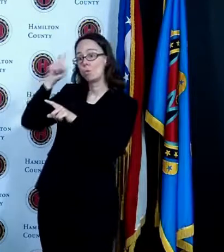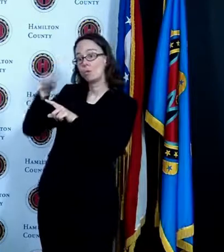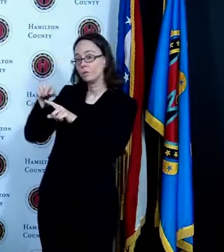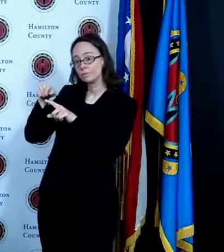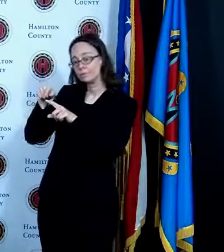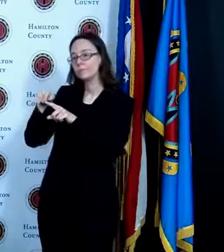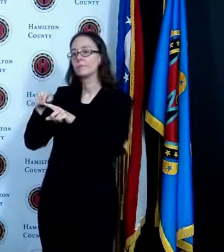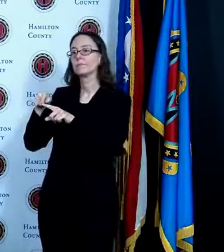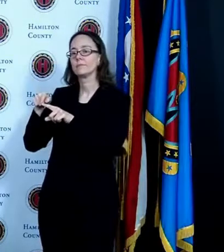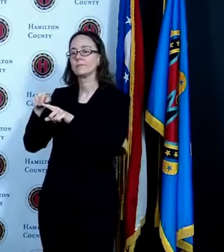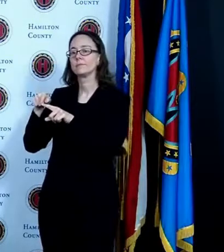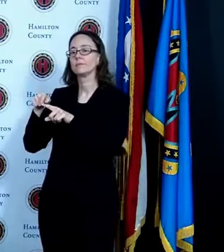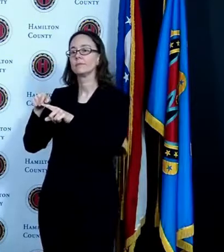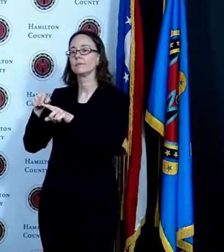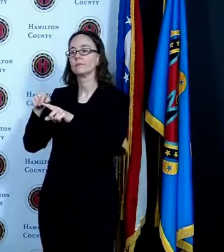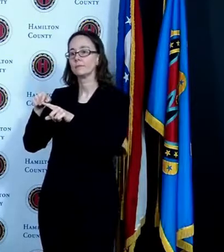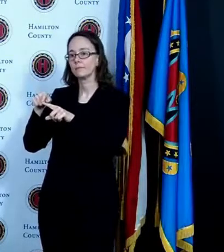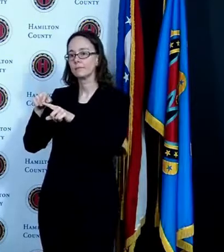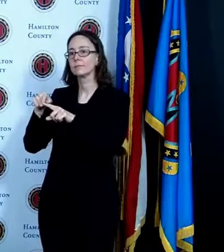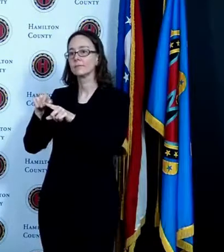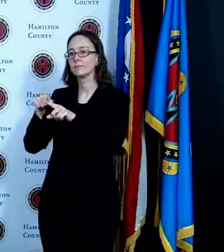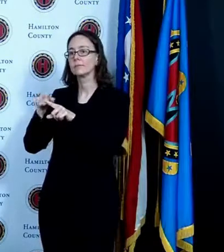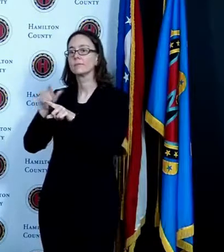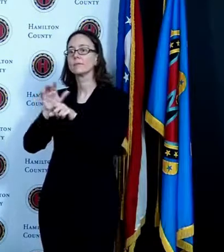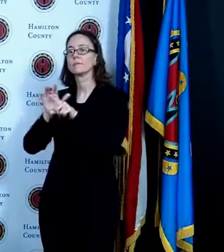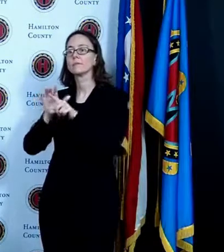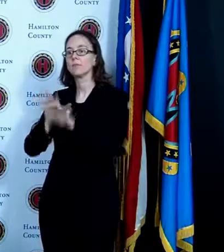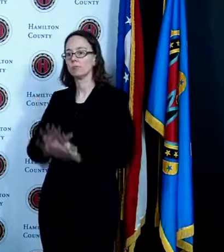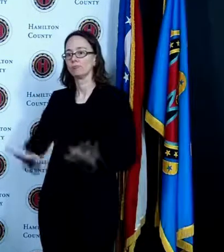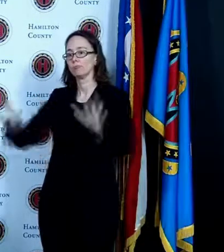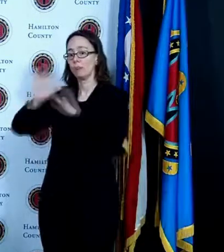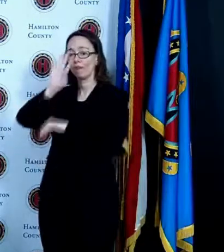Hamilton County so yesterday 25 million dollars of that